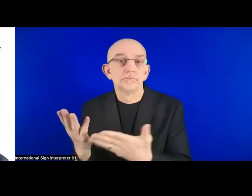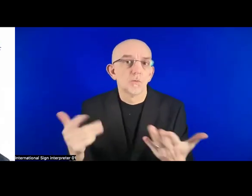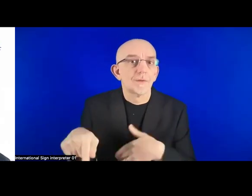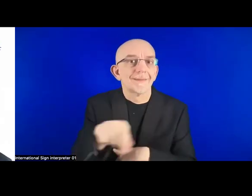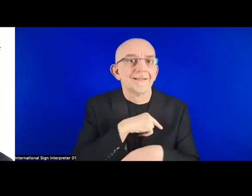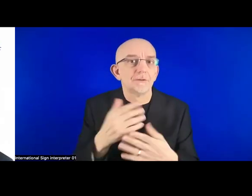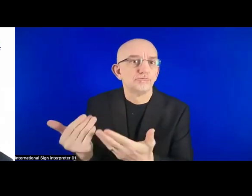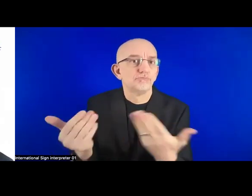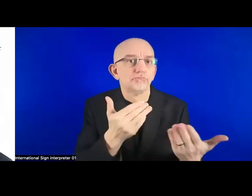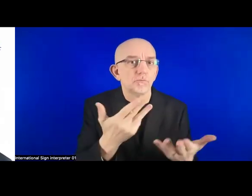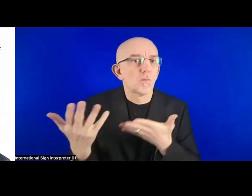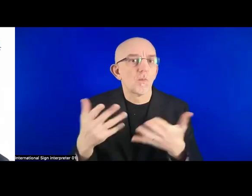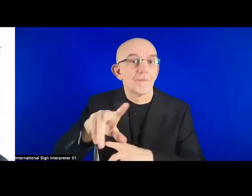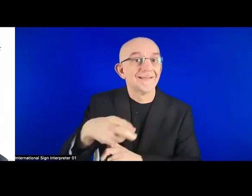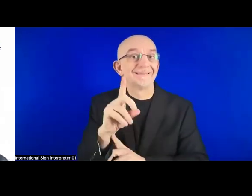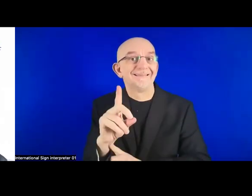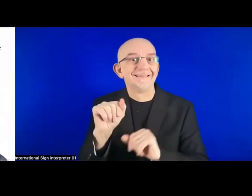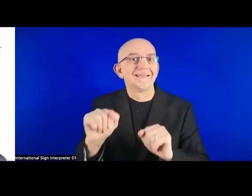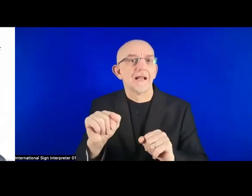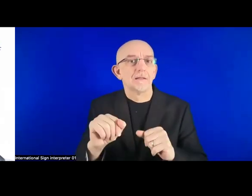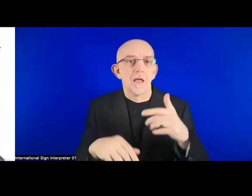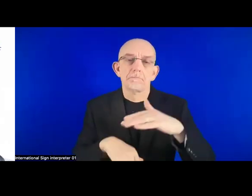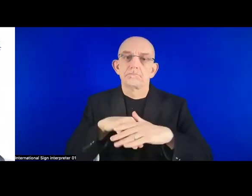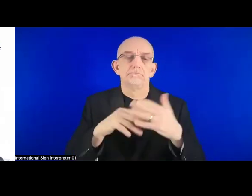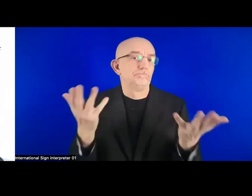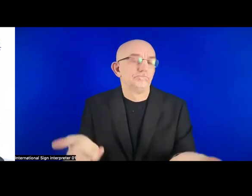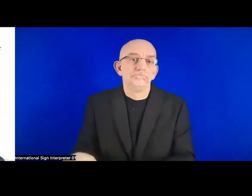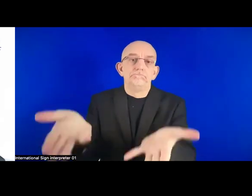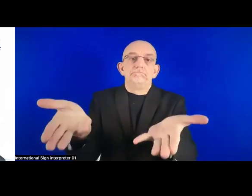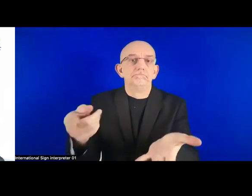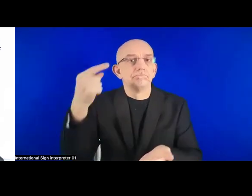global challenge, and the proposal will actually develop a disability inclusive